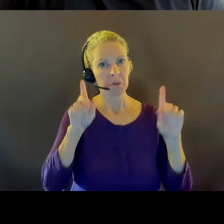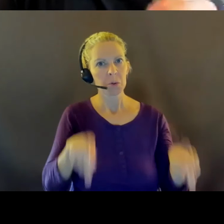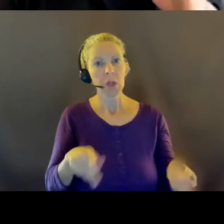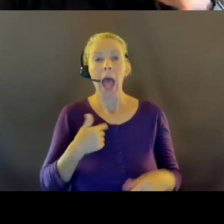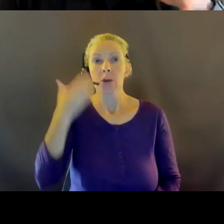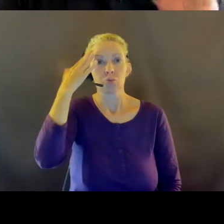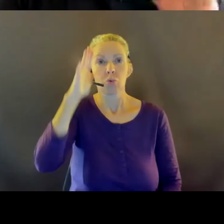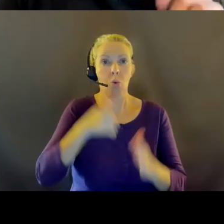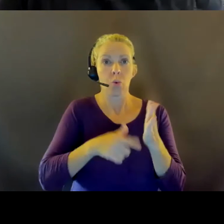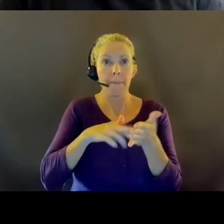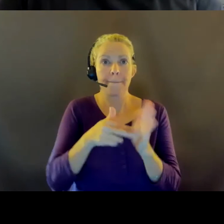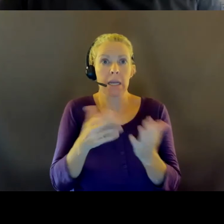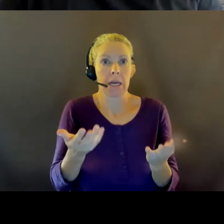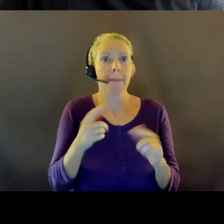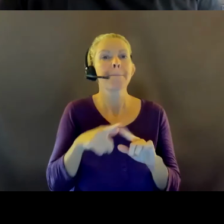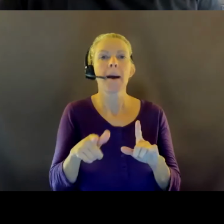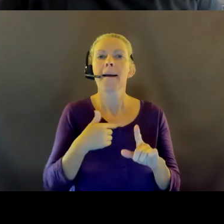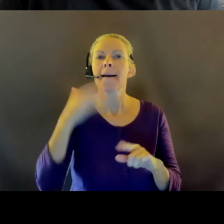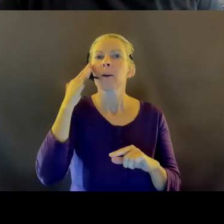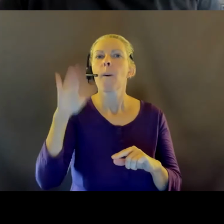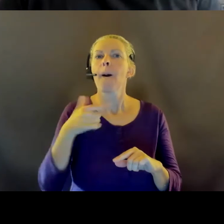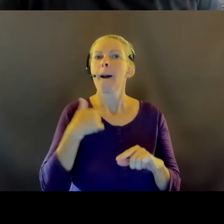I certainly wasn't like the other kids.